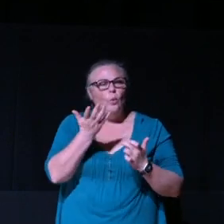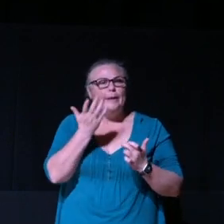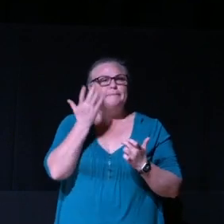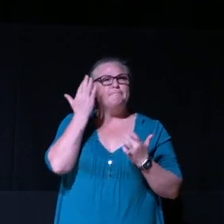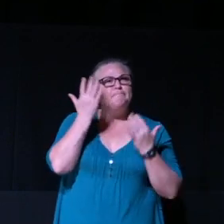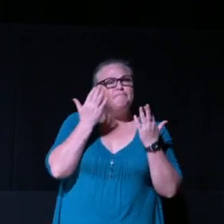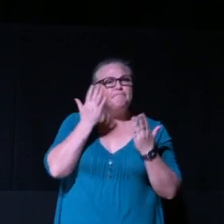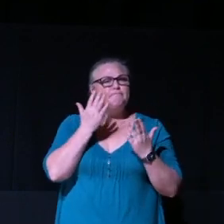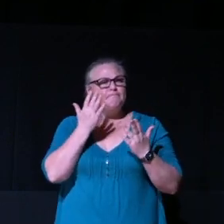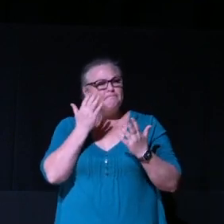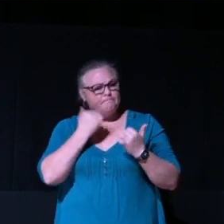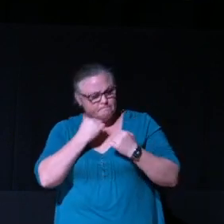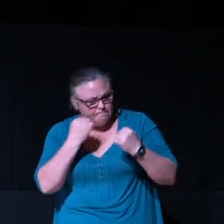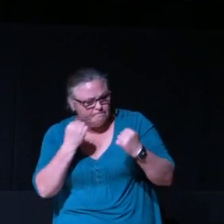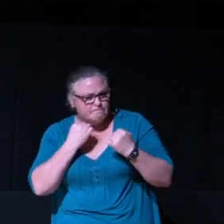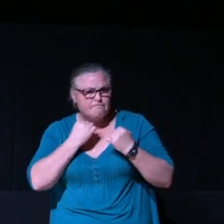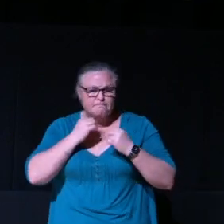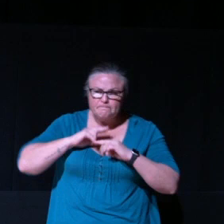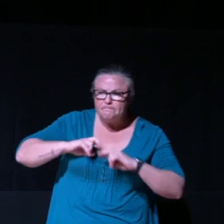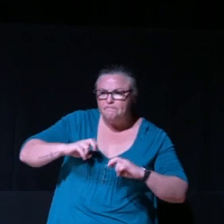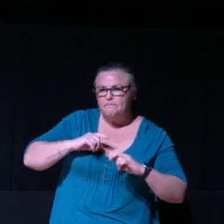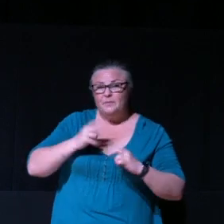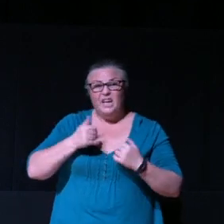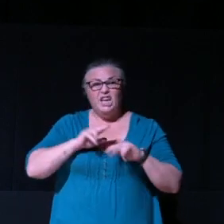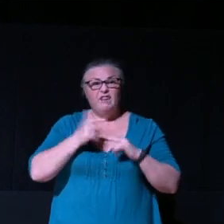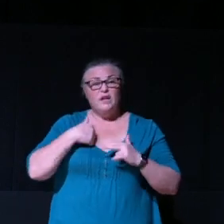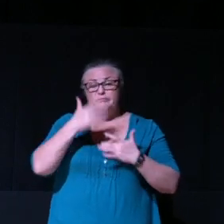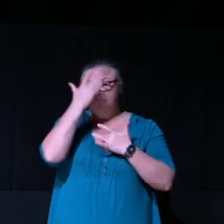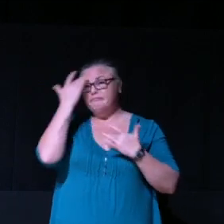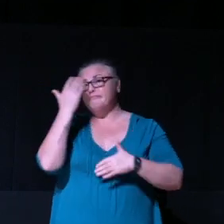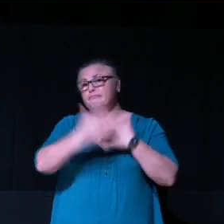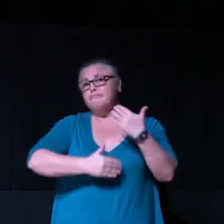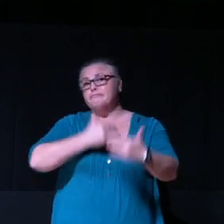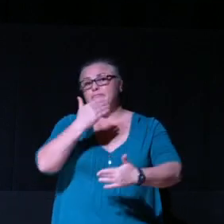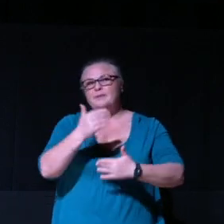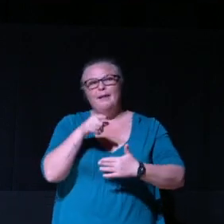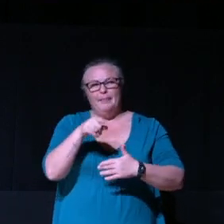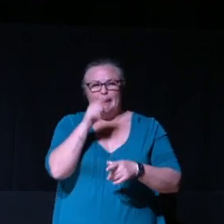and I think it's when it's unvetted and when it's unquestioned that it can become a problem and I just think yeah it's like